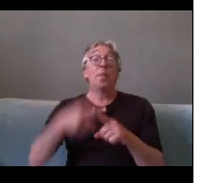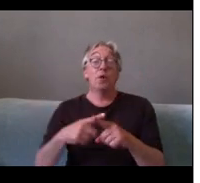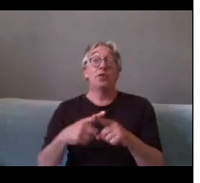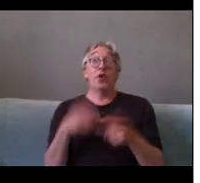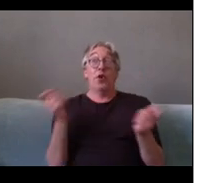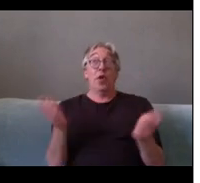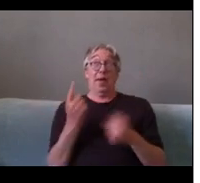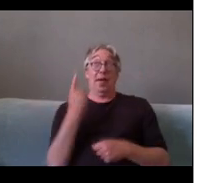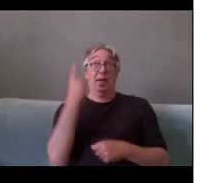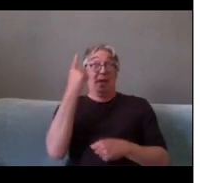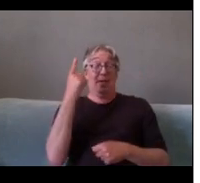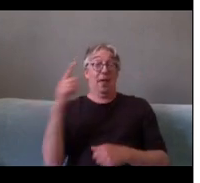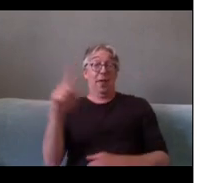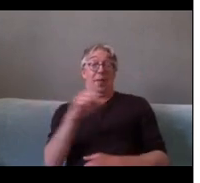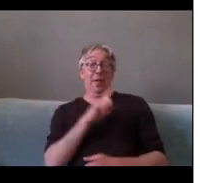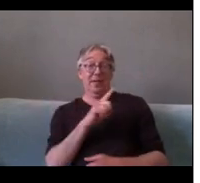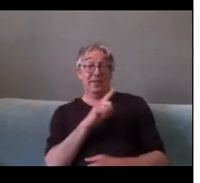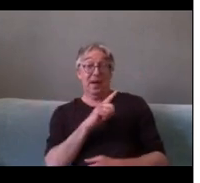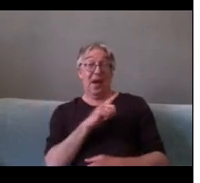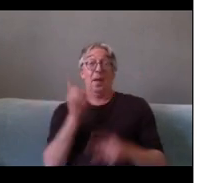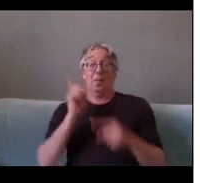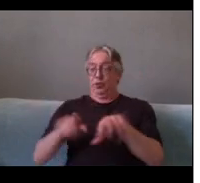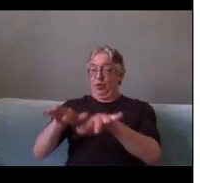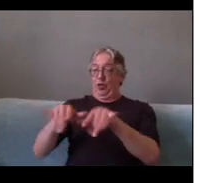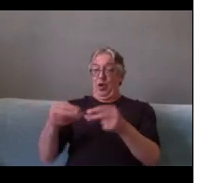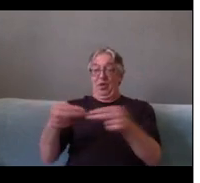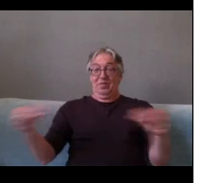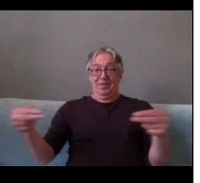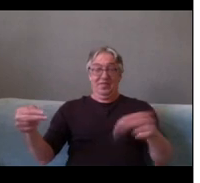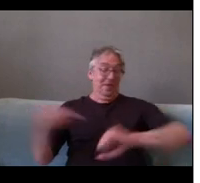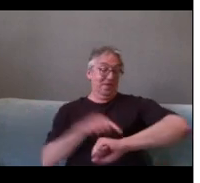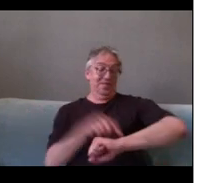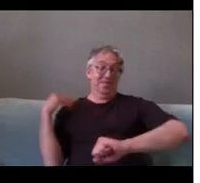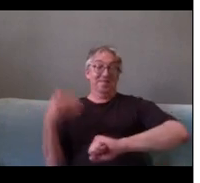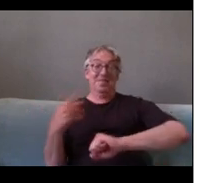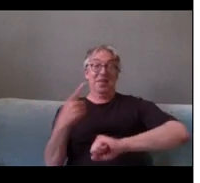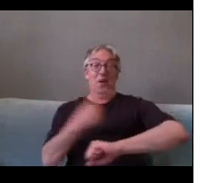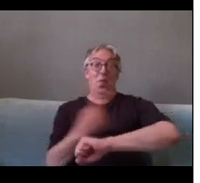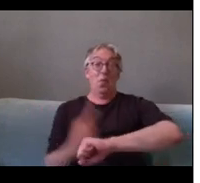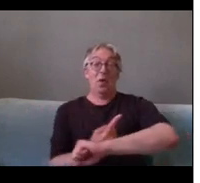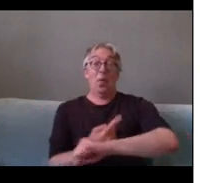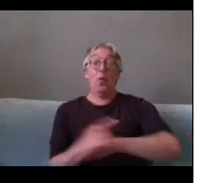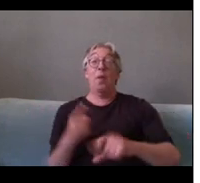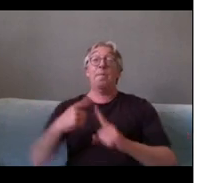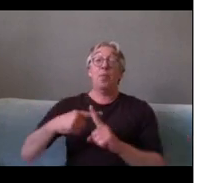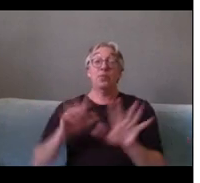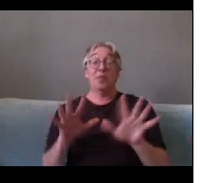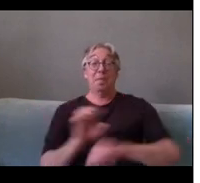for your hard work over the last hour and ten minutes. Thank you all for being here.